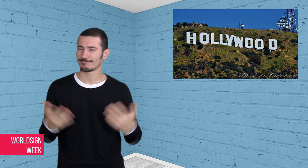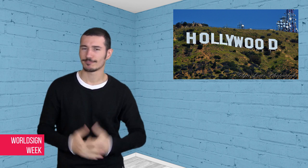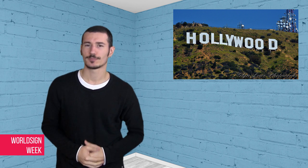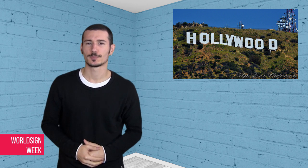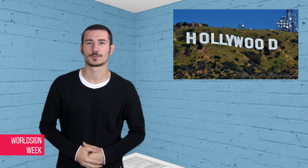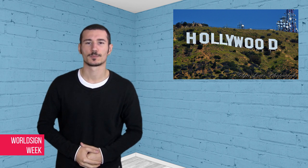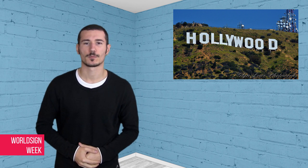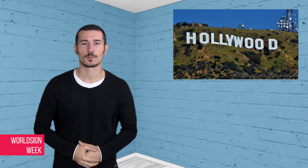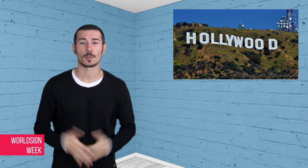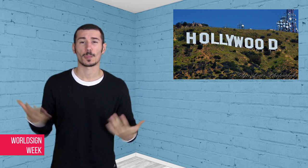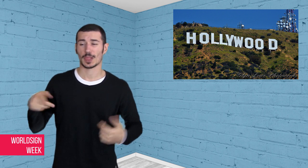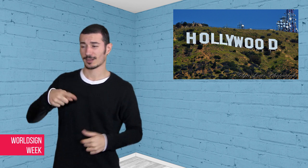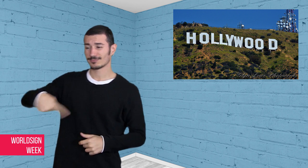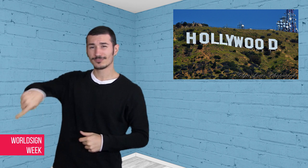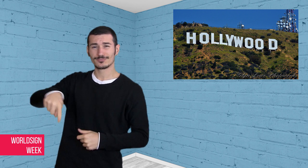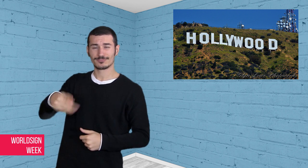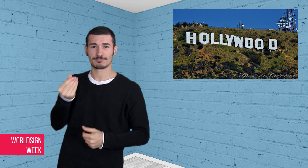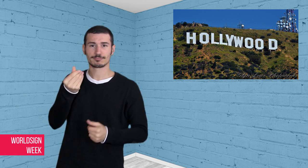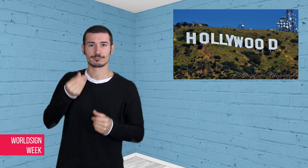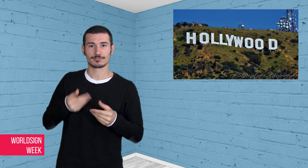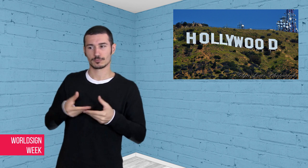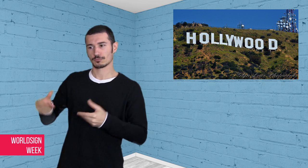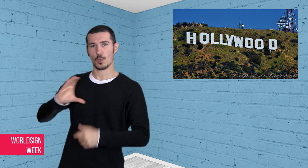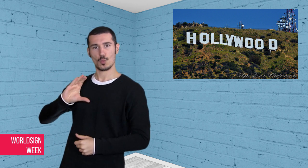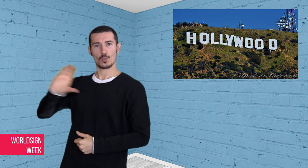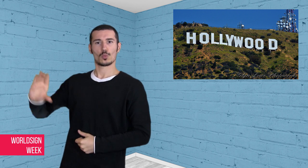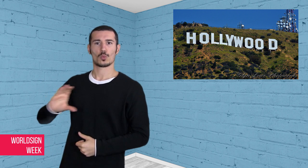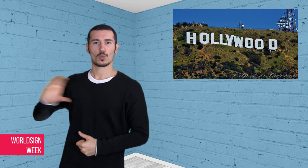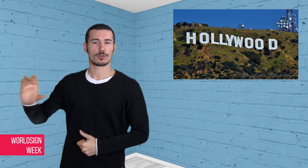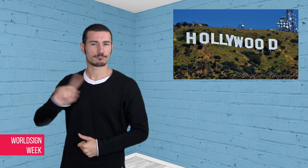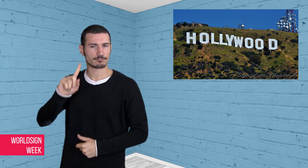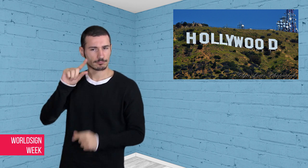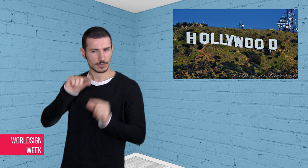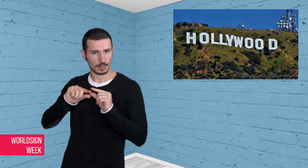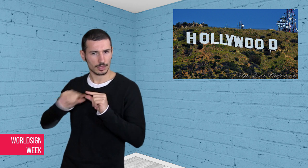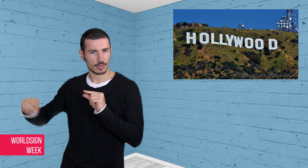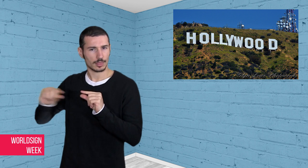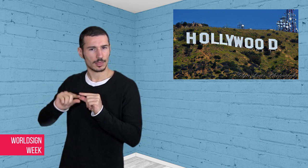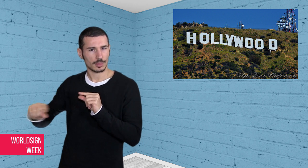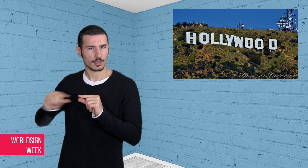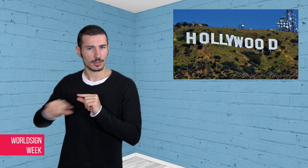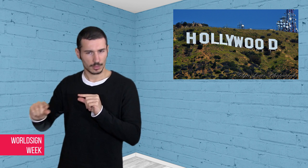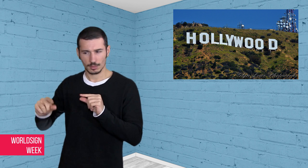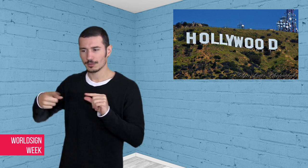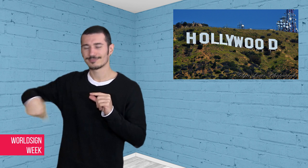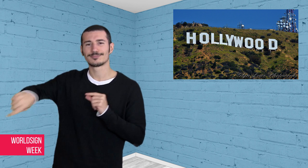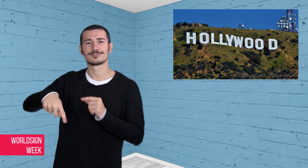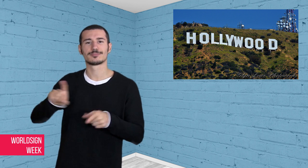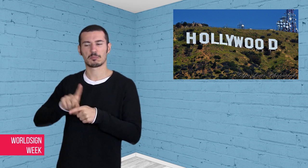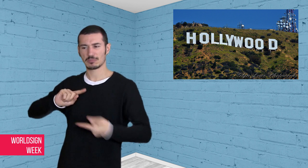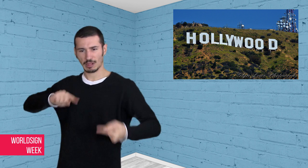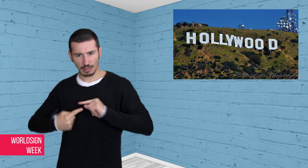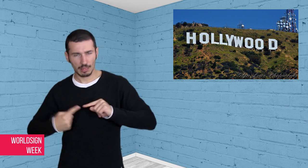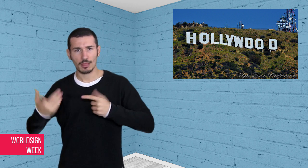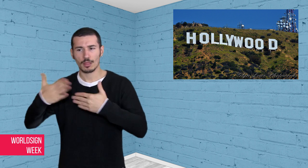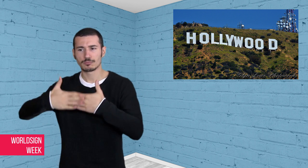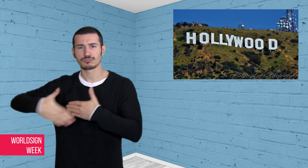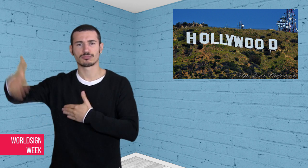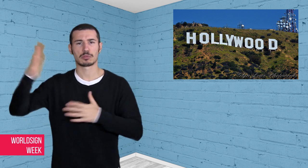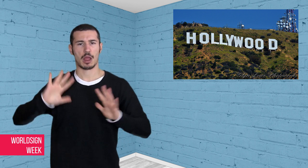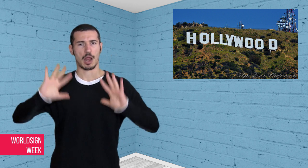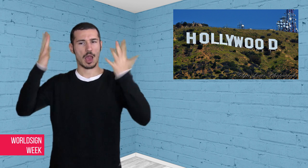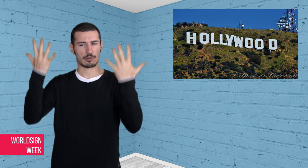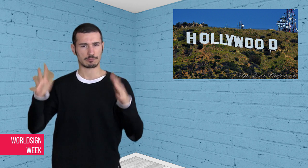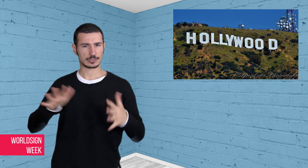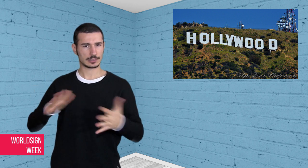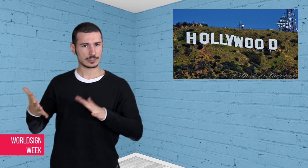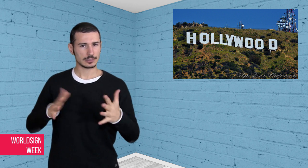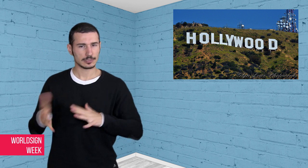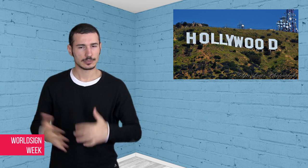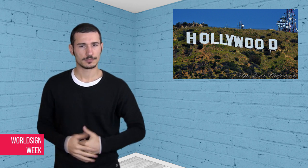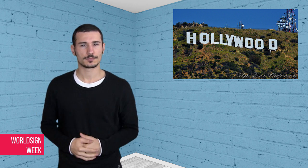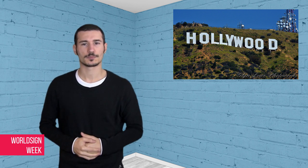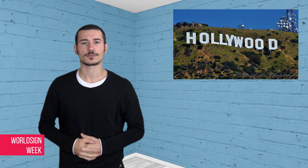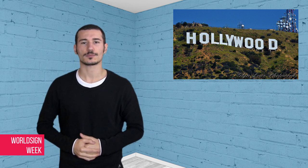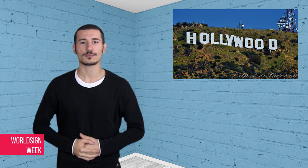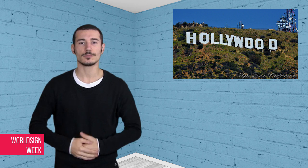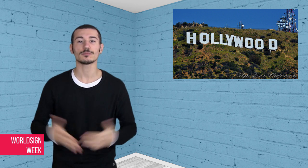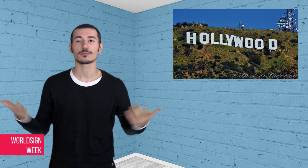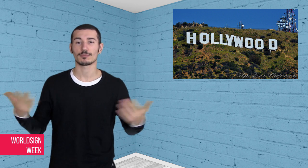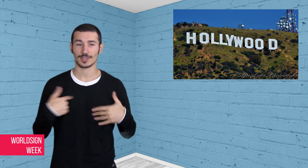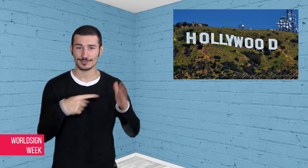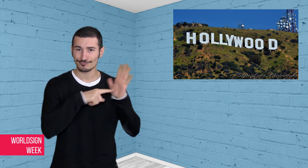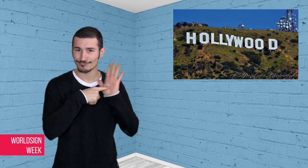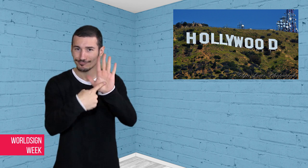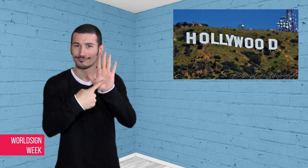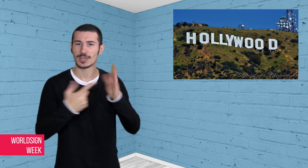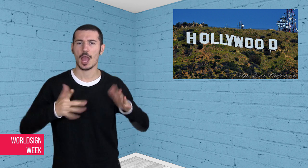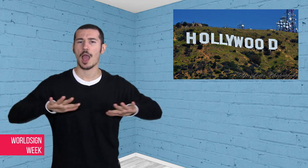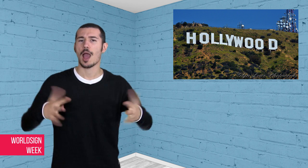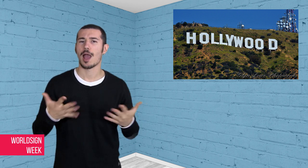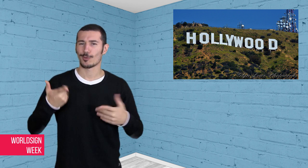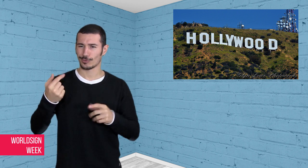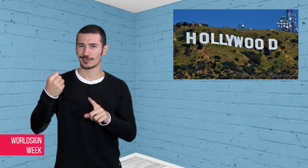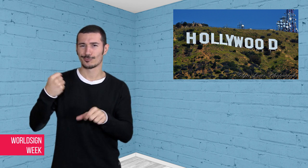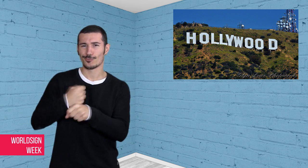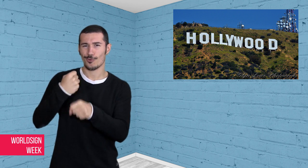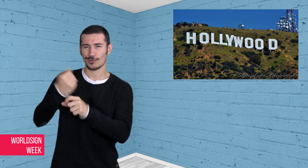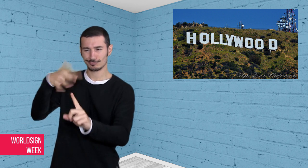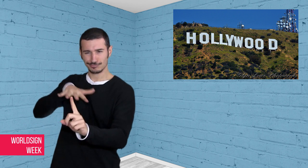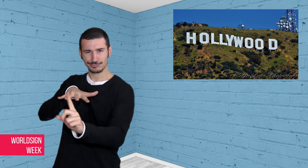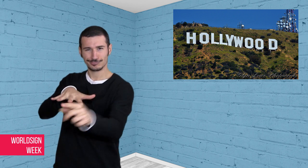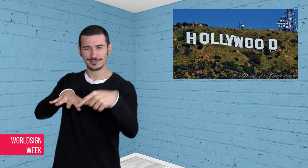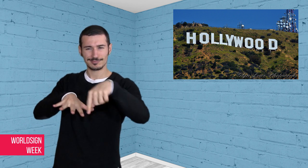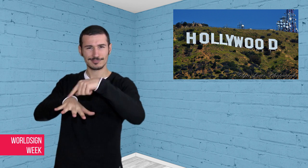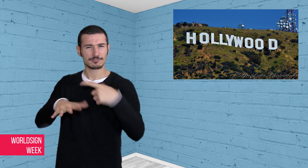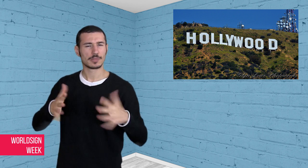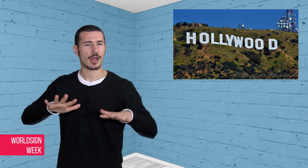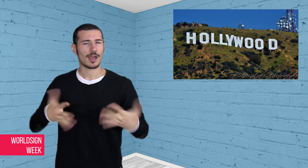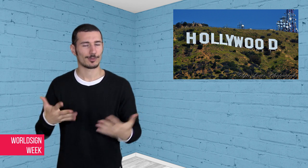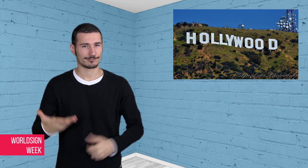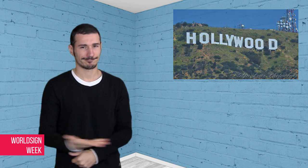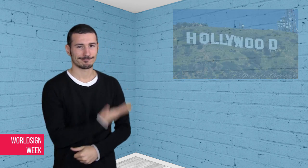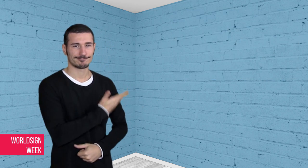Here’s a small peek in a day of movie workers.